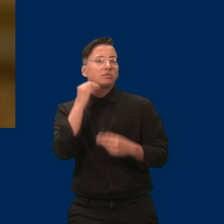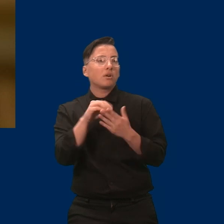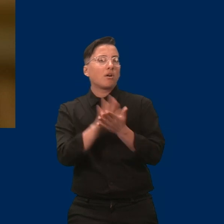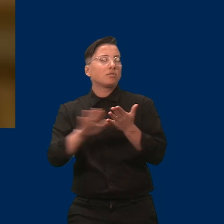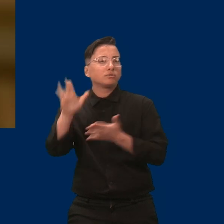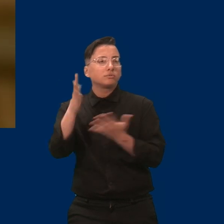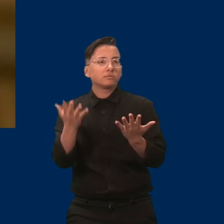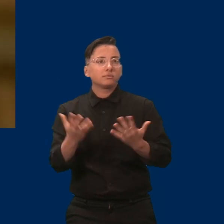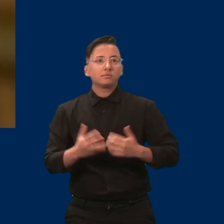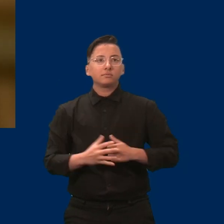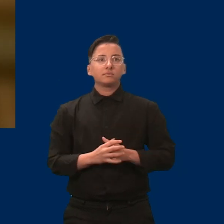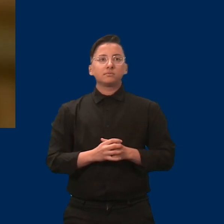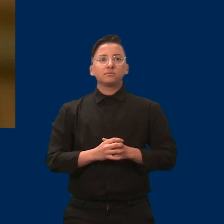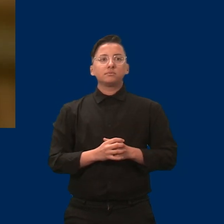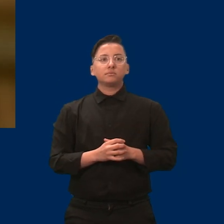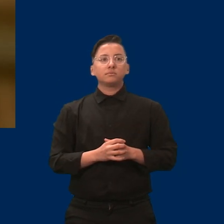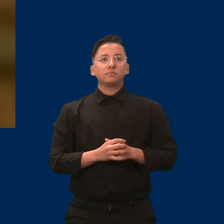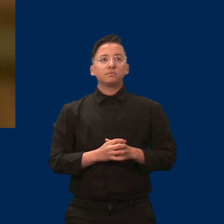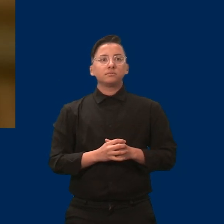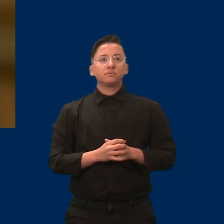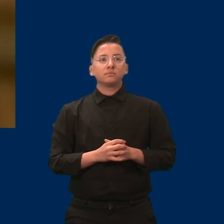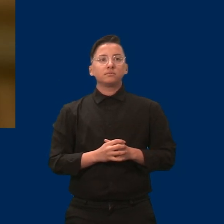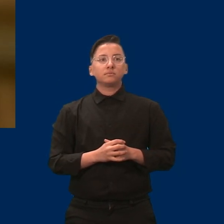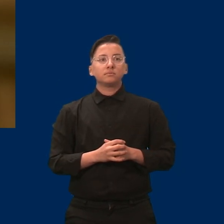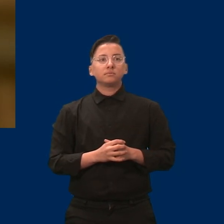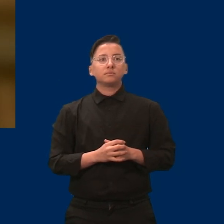I want to be a college student